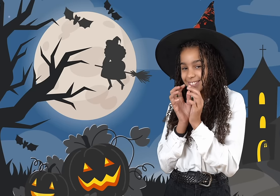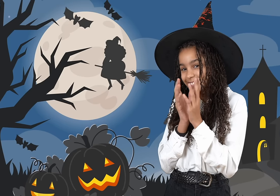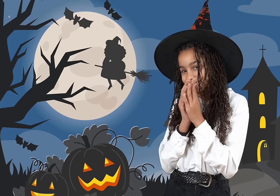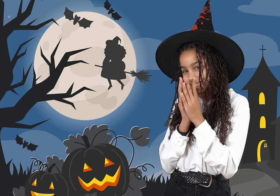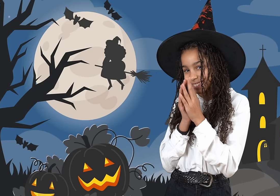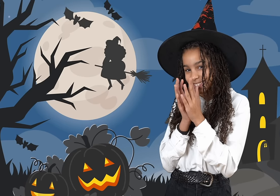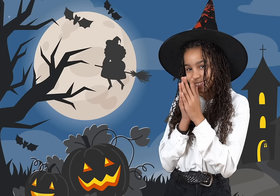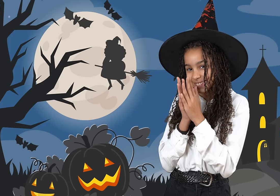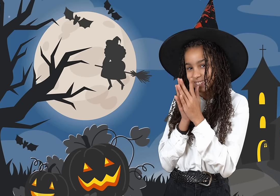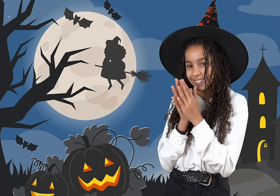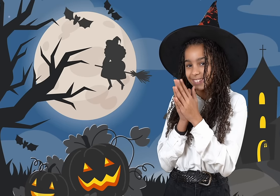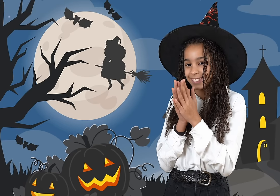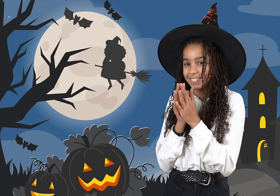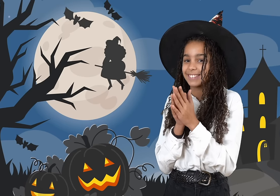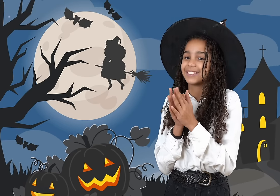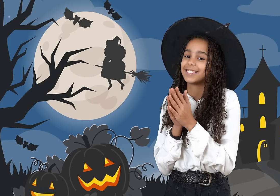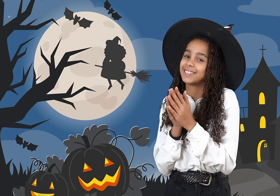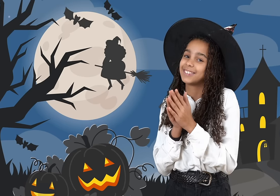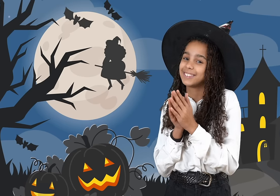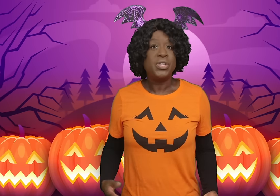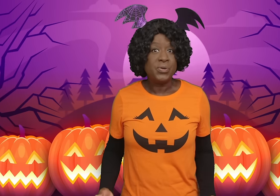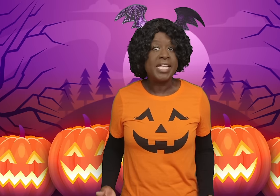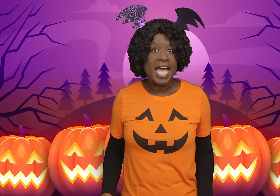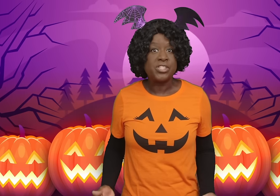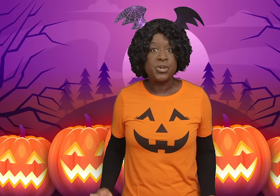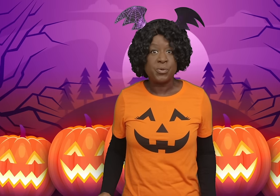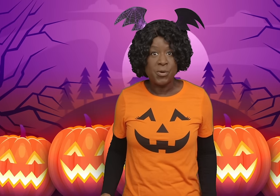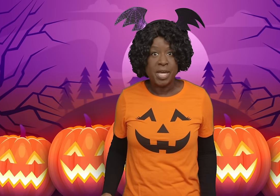afraid, and that's okay. You can ask your grown up.